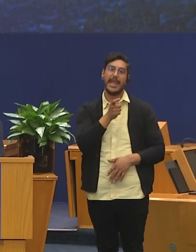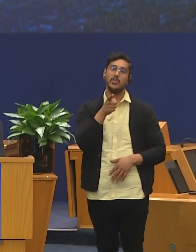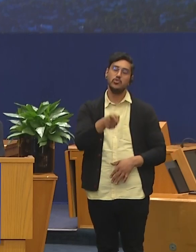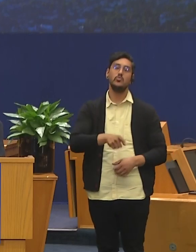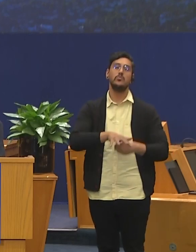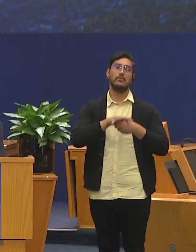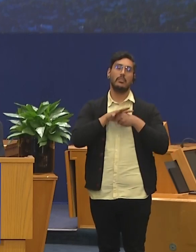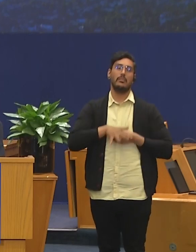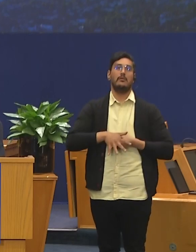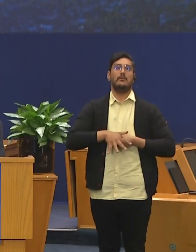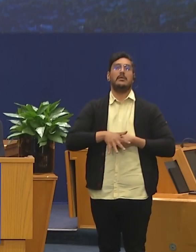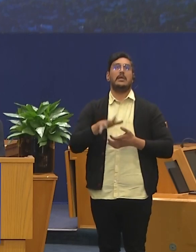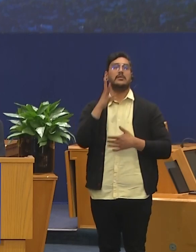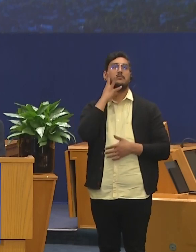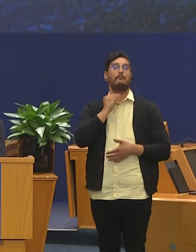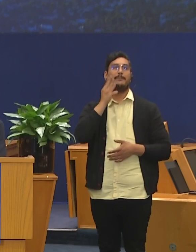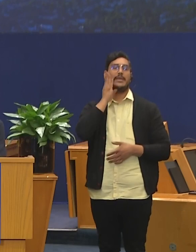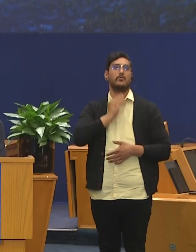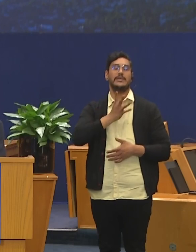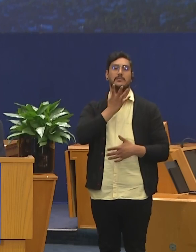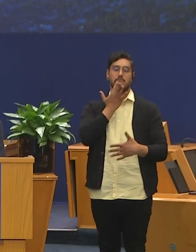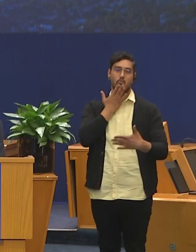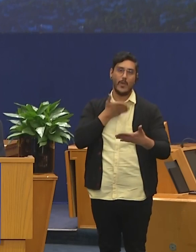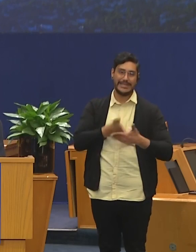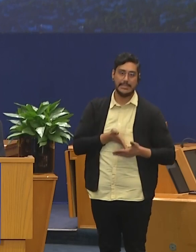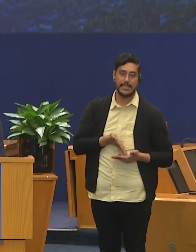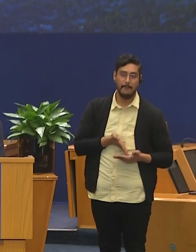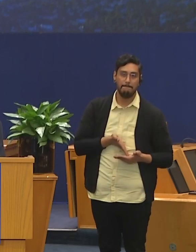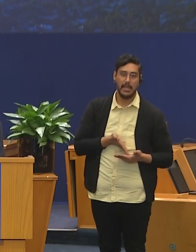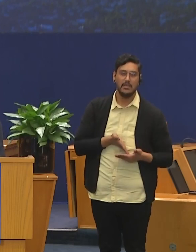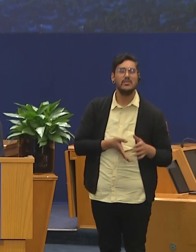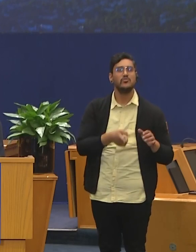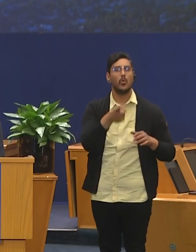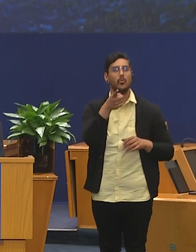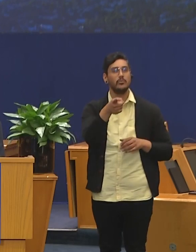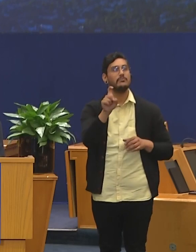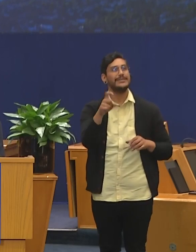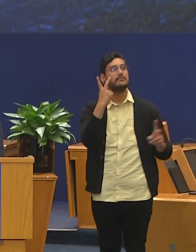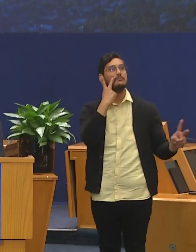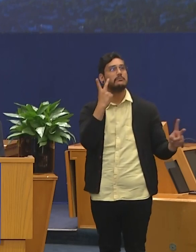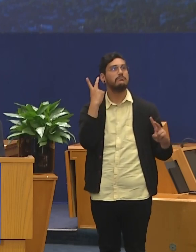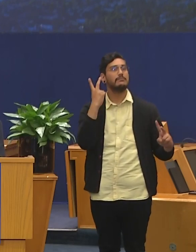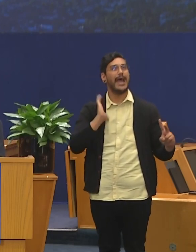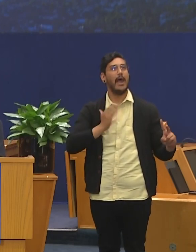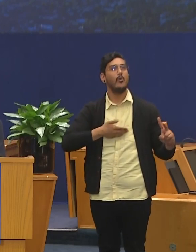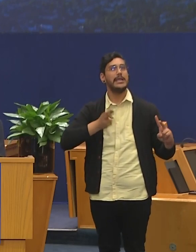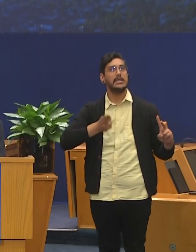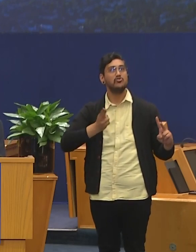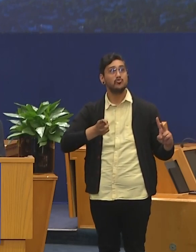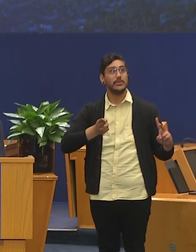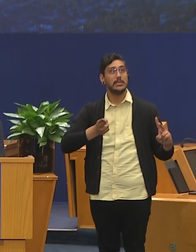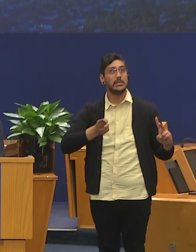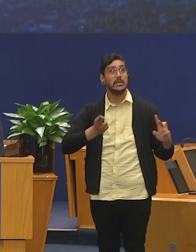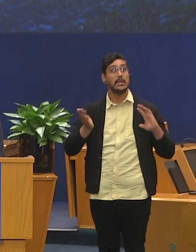EXPERIENCING EVERYDAY THAT LEVEL OF DISCRIMINATION AND RACISM. SO WE HAVE TO LOOK HARD AT SORT